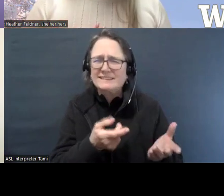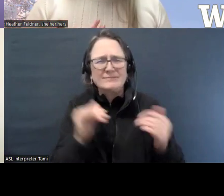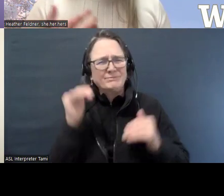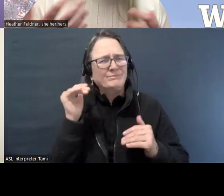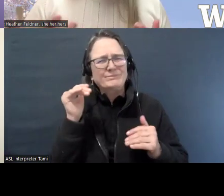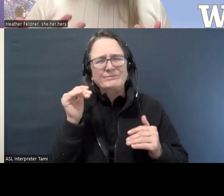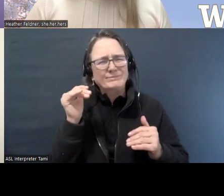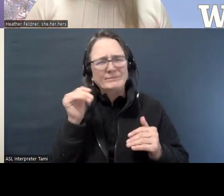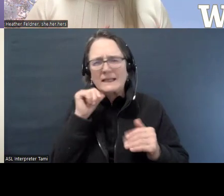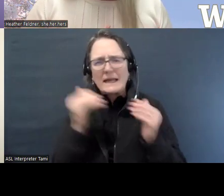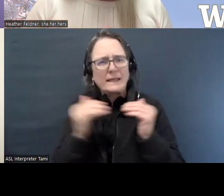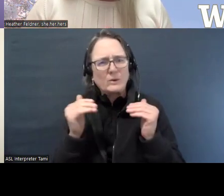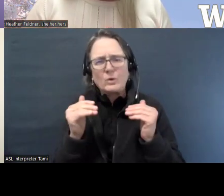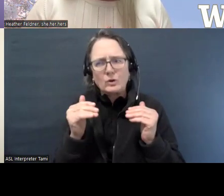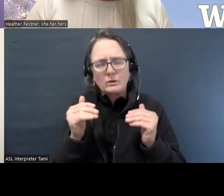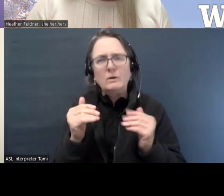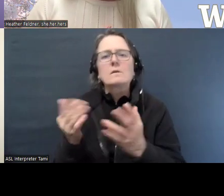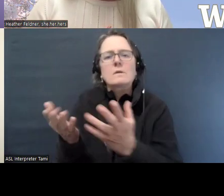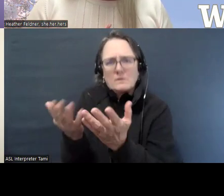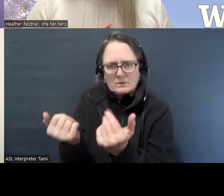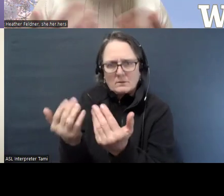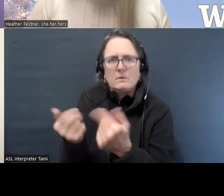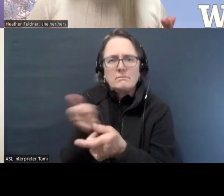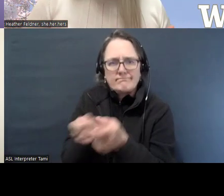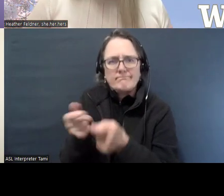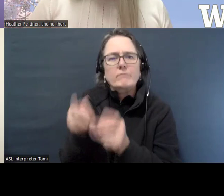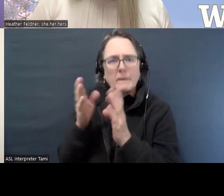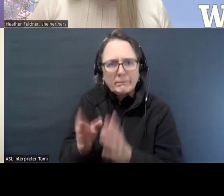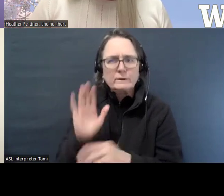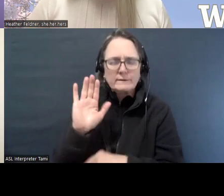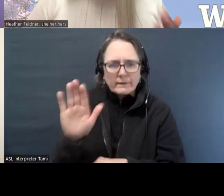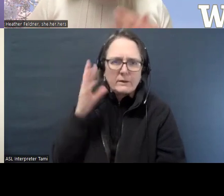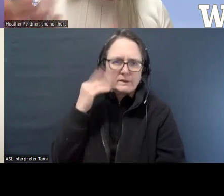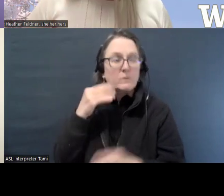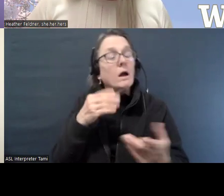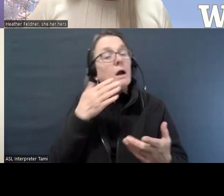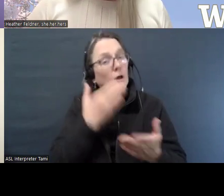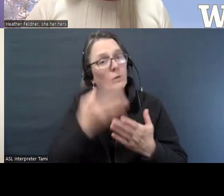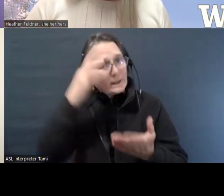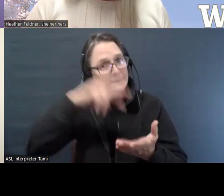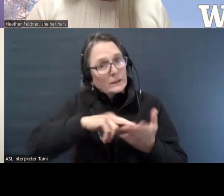And so those are the things that where I think, although well-intentioned, we really need to take a closer look at